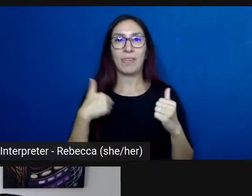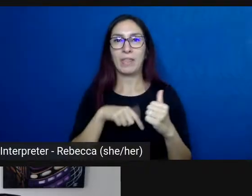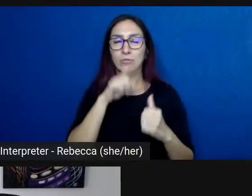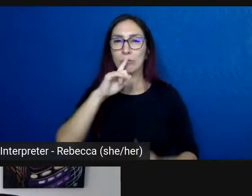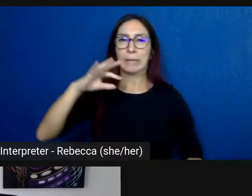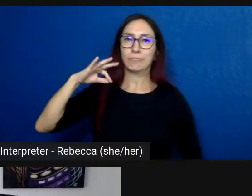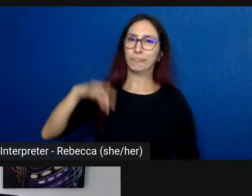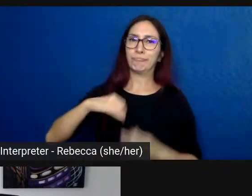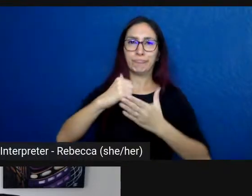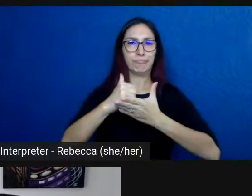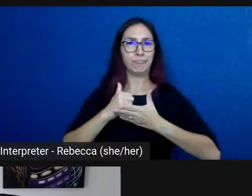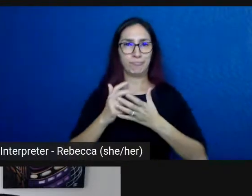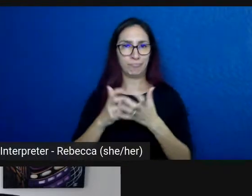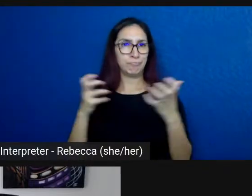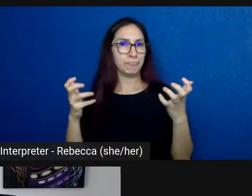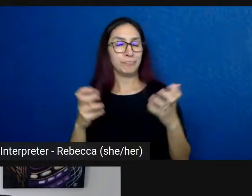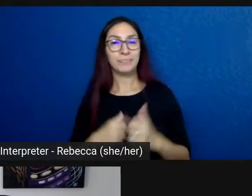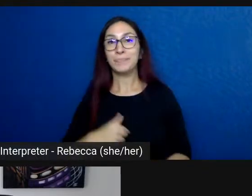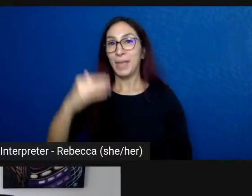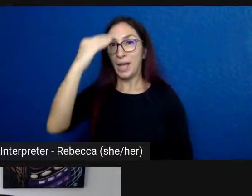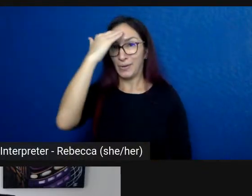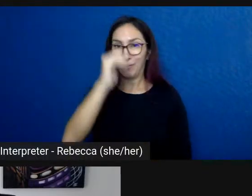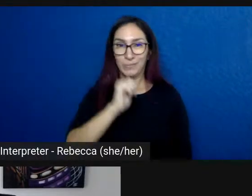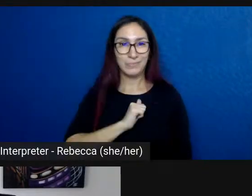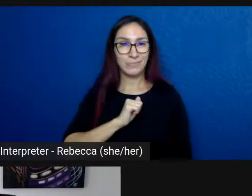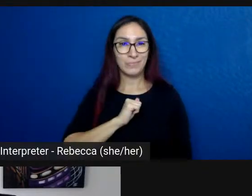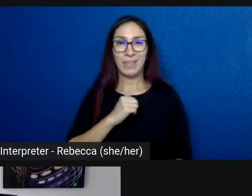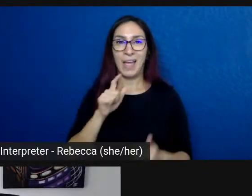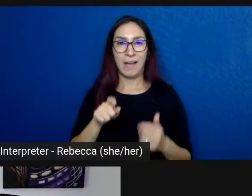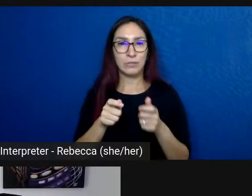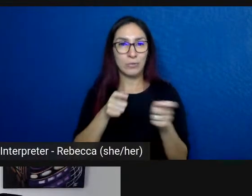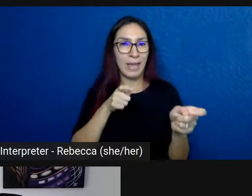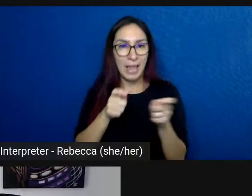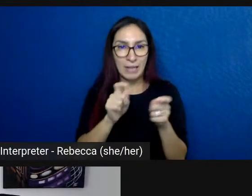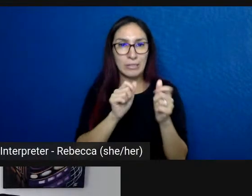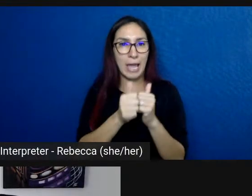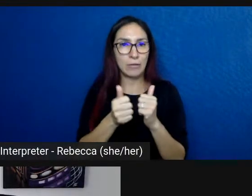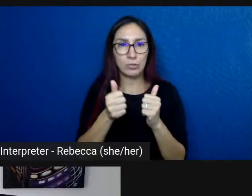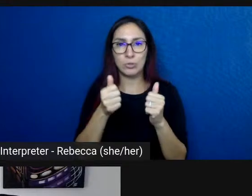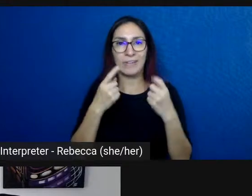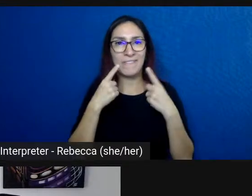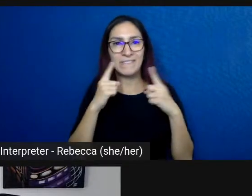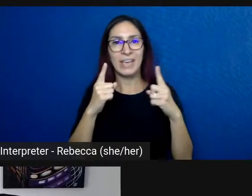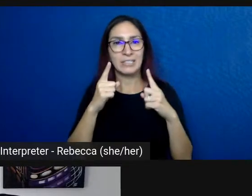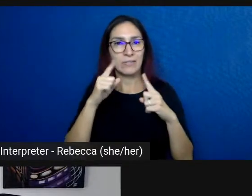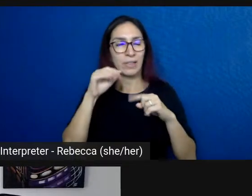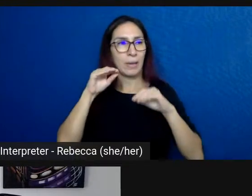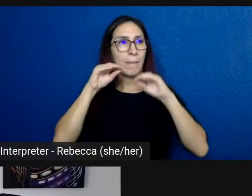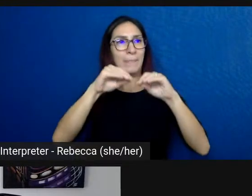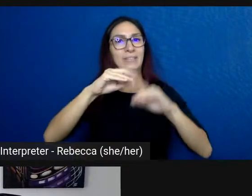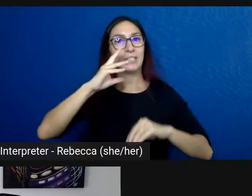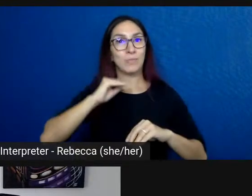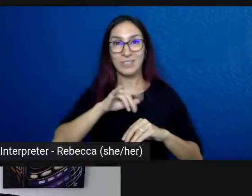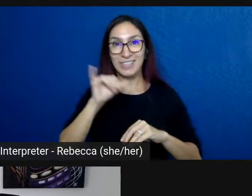≫: Awesome and thank you very much Damon and truly great information and there is really good stuff that we can benefit from.